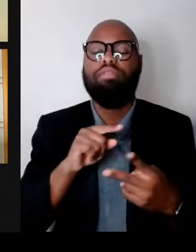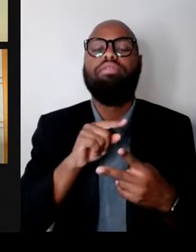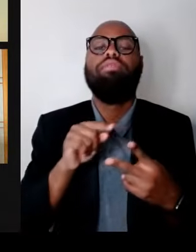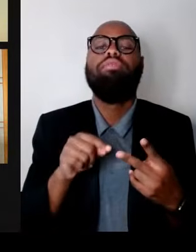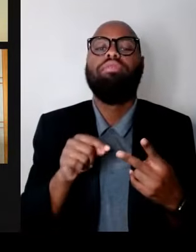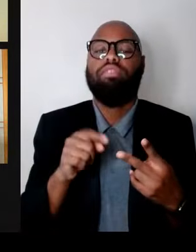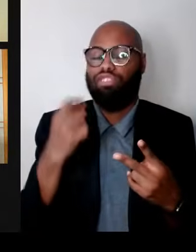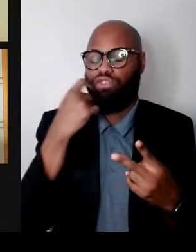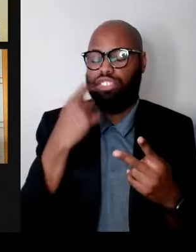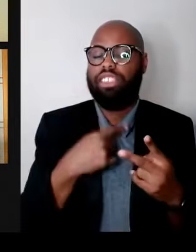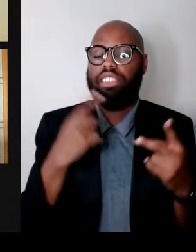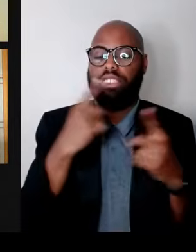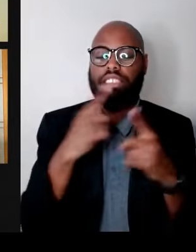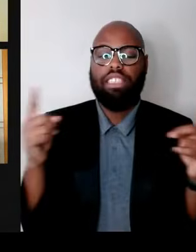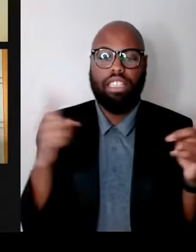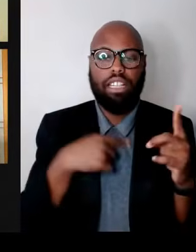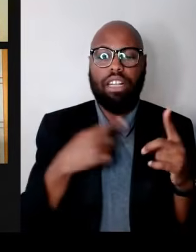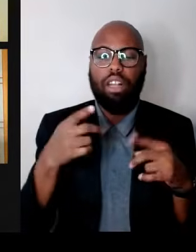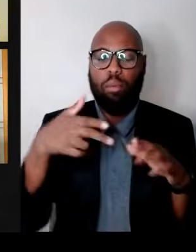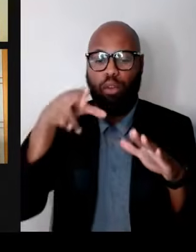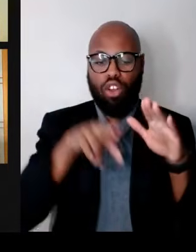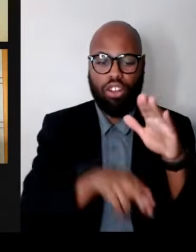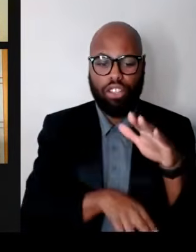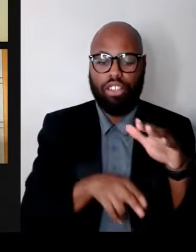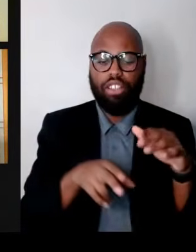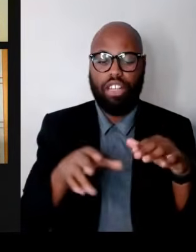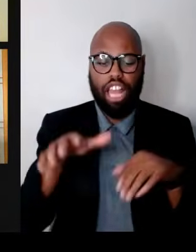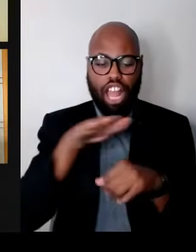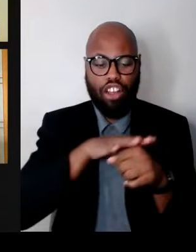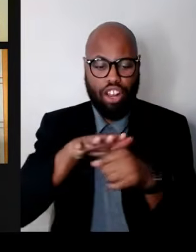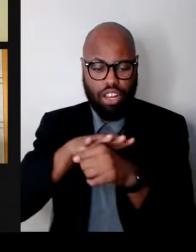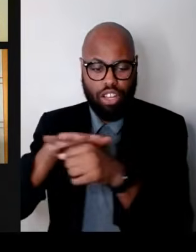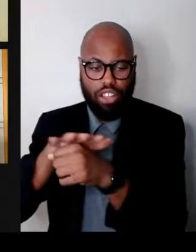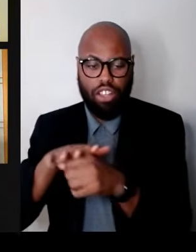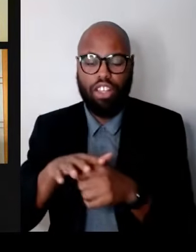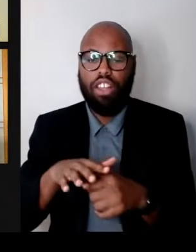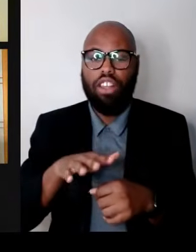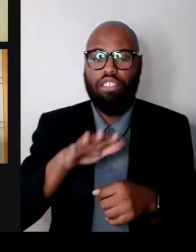of burial sites at 53 Native American boarding schools.